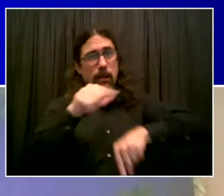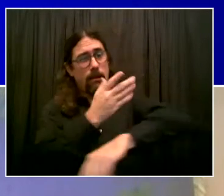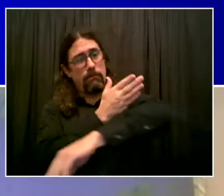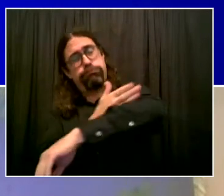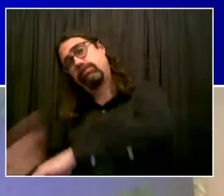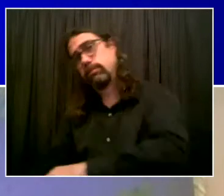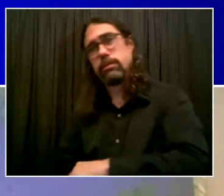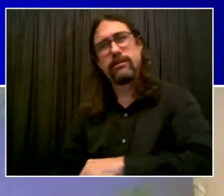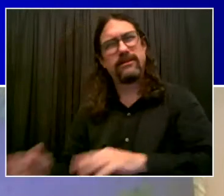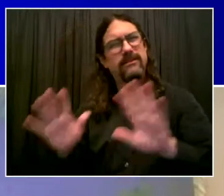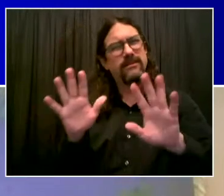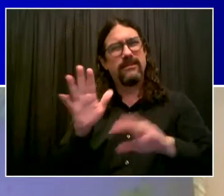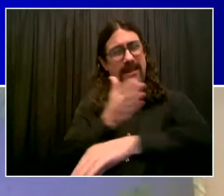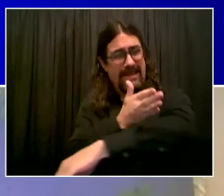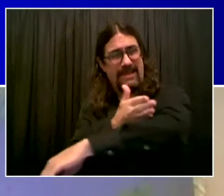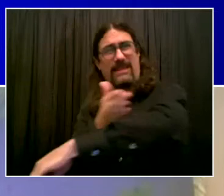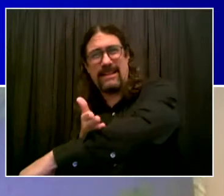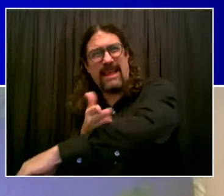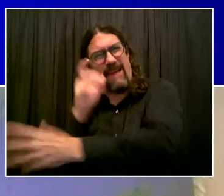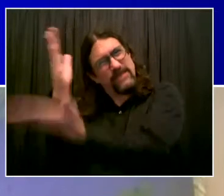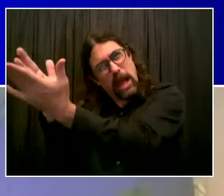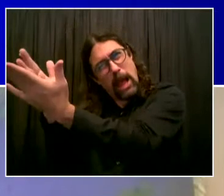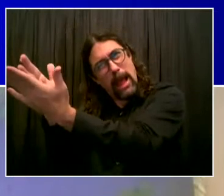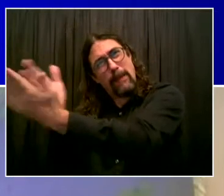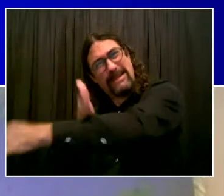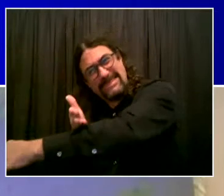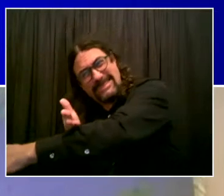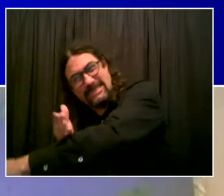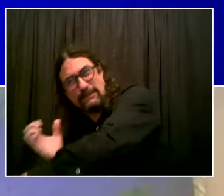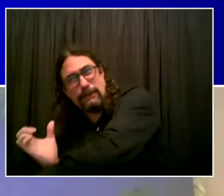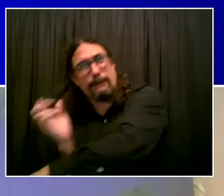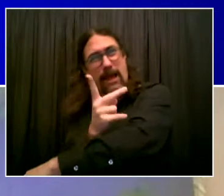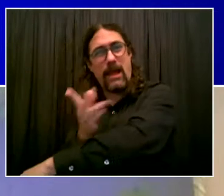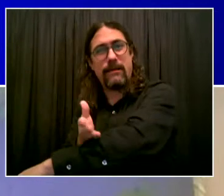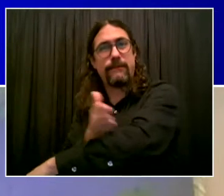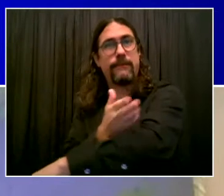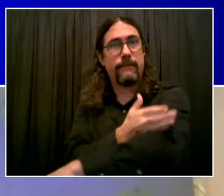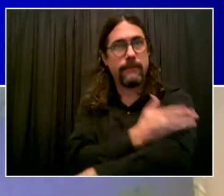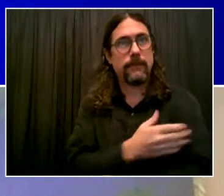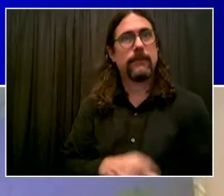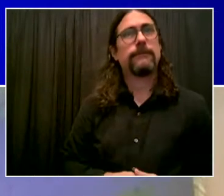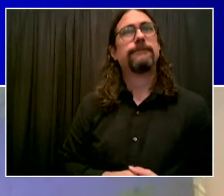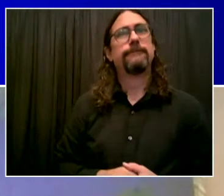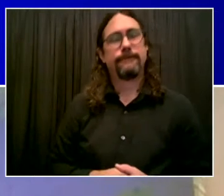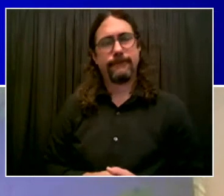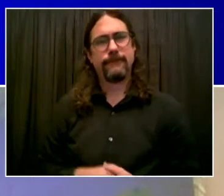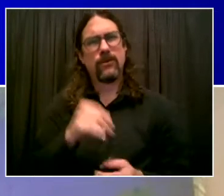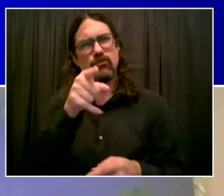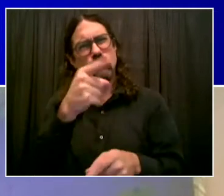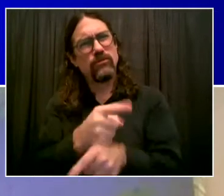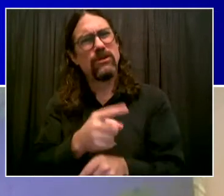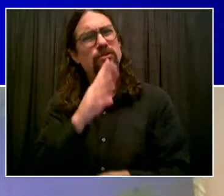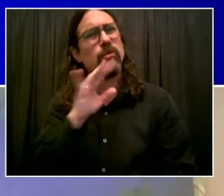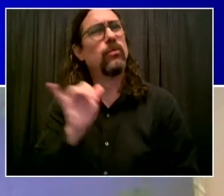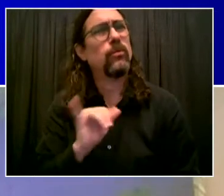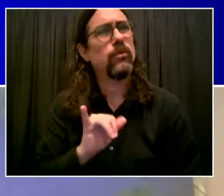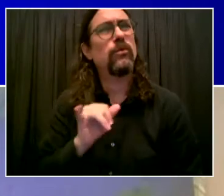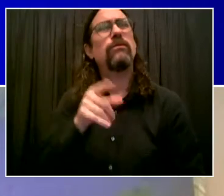GONE T.HANK YOU ORF FIGHTING BACK . AND FOR ALL OF US WHO SHARE THE